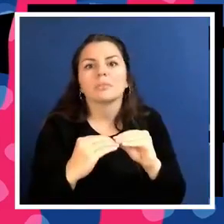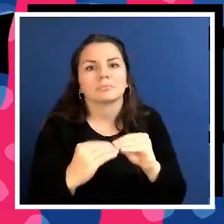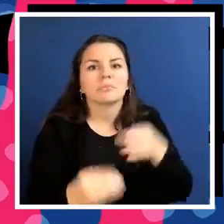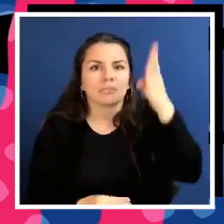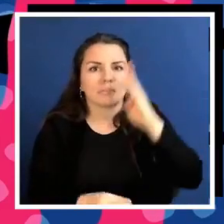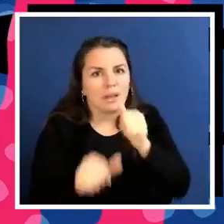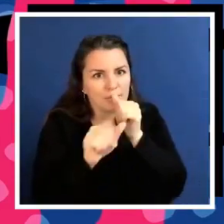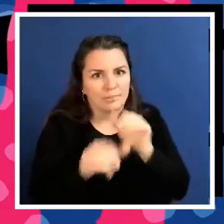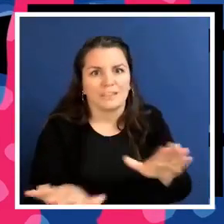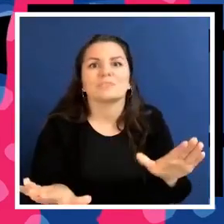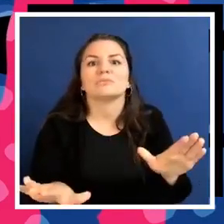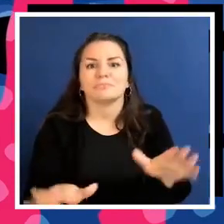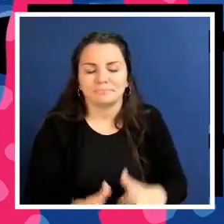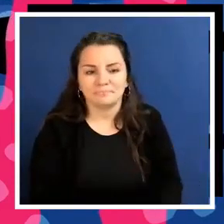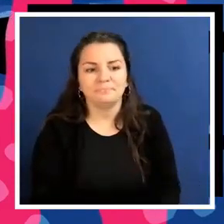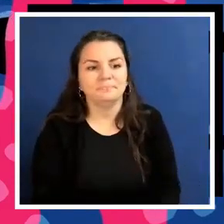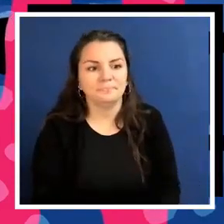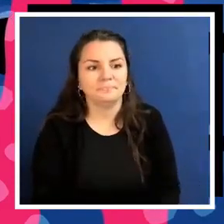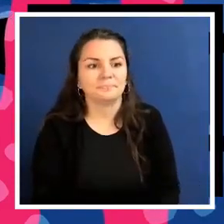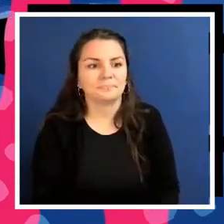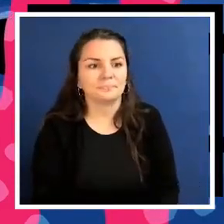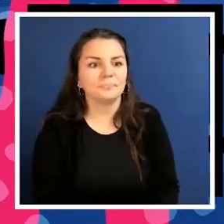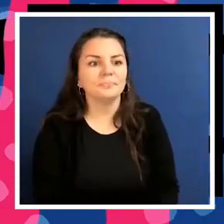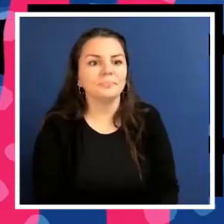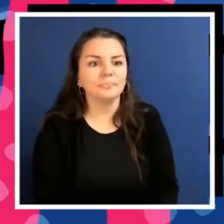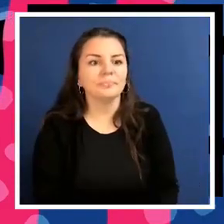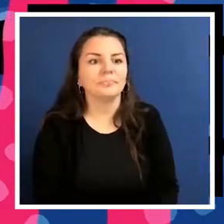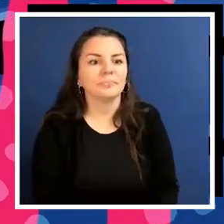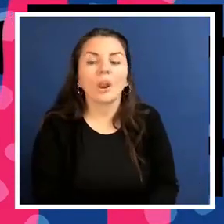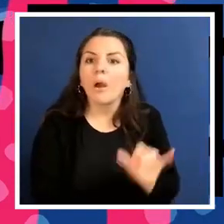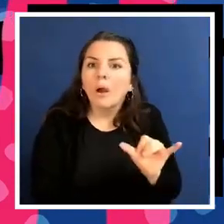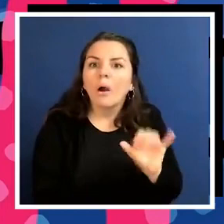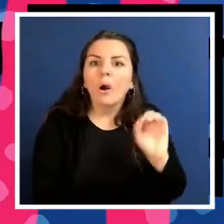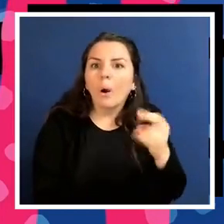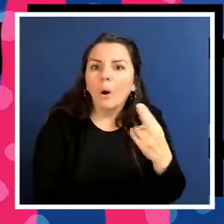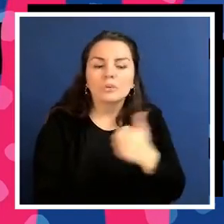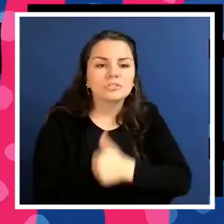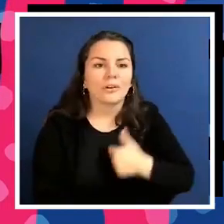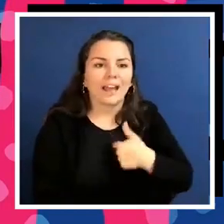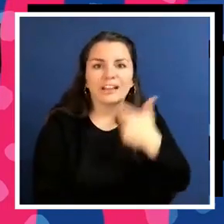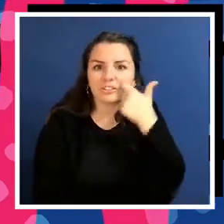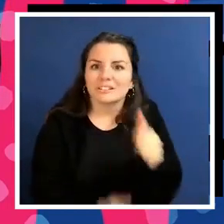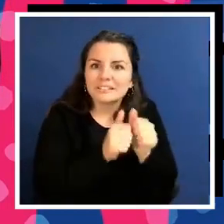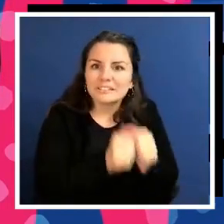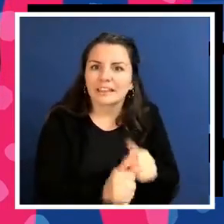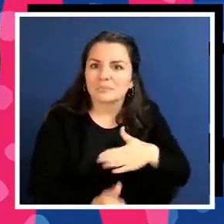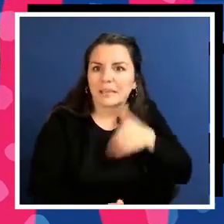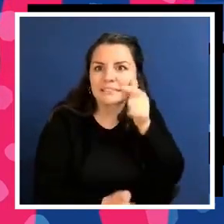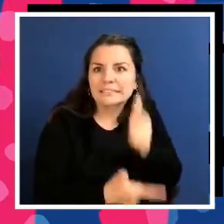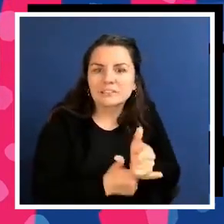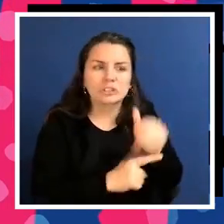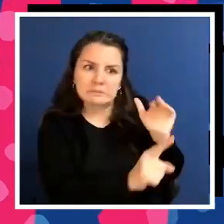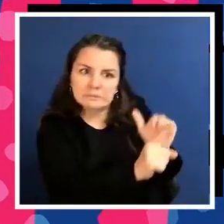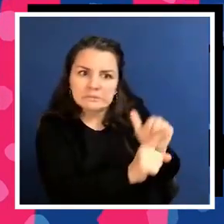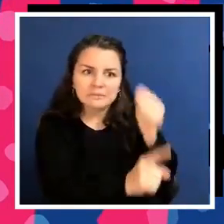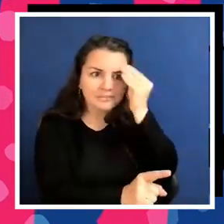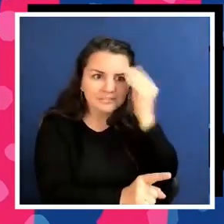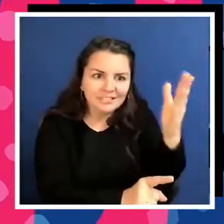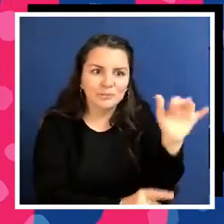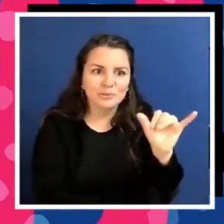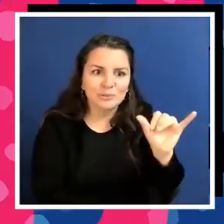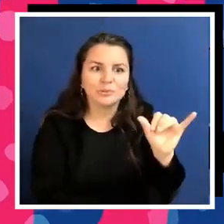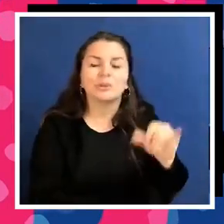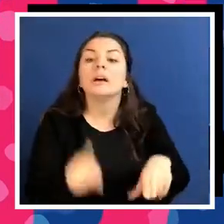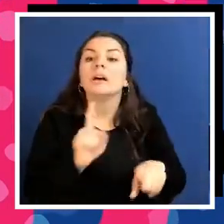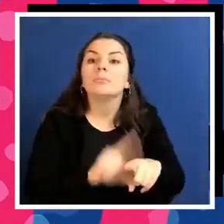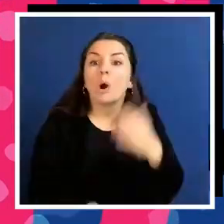TO CHILD TAX CREDIT.GOV TO